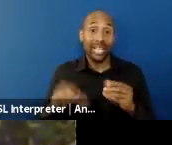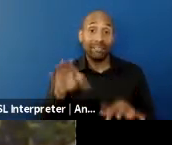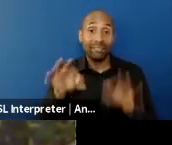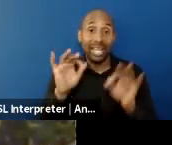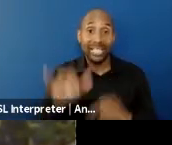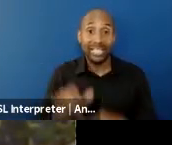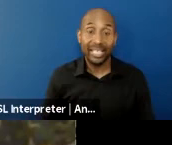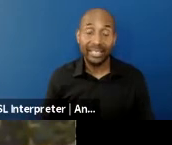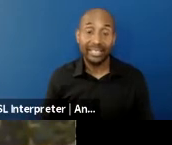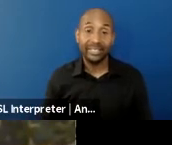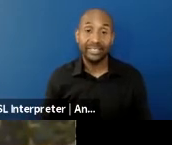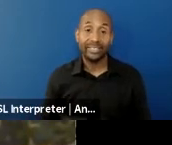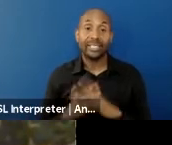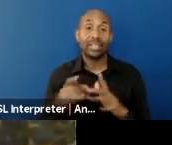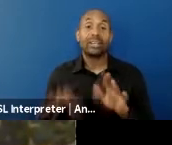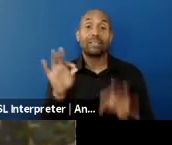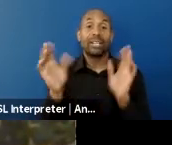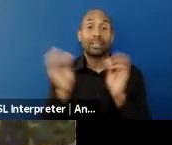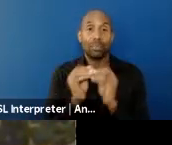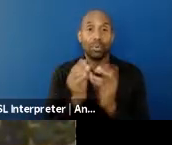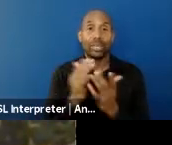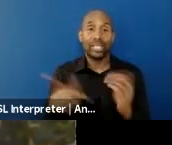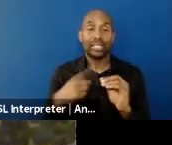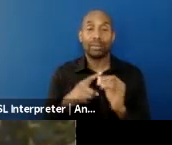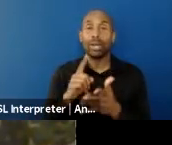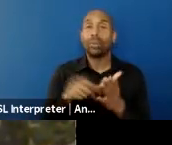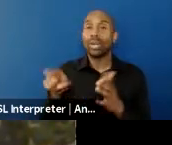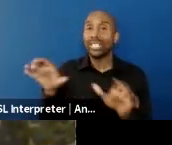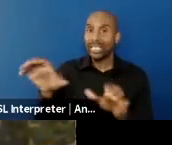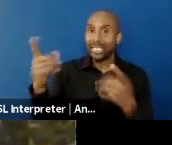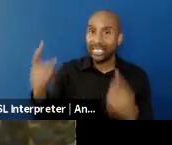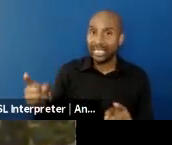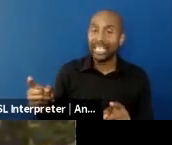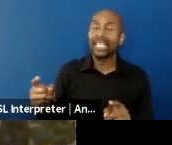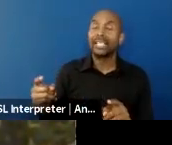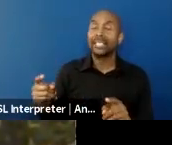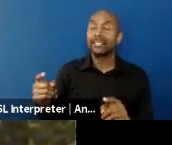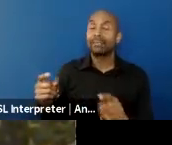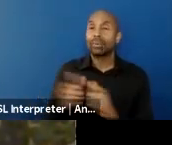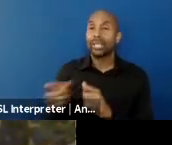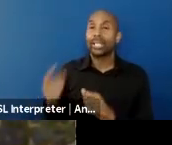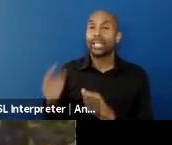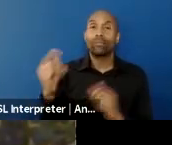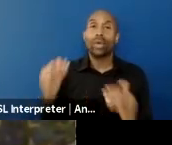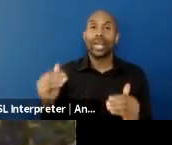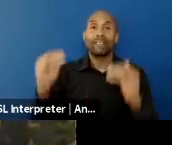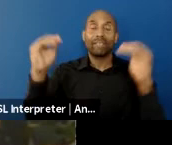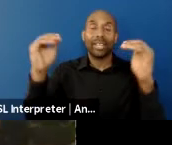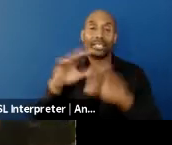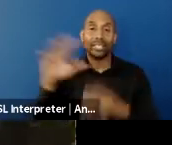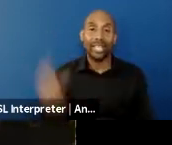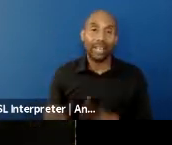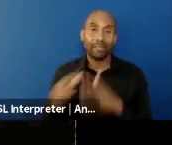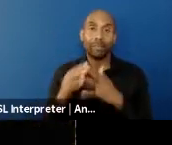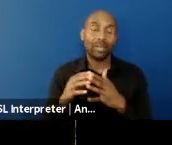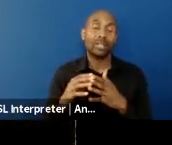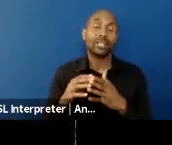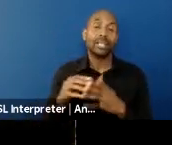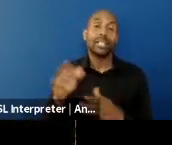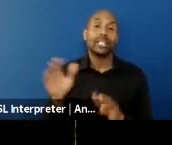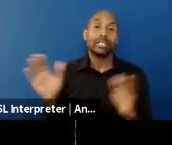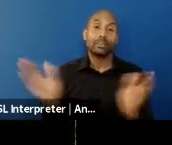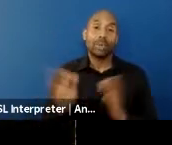Finding more stuff about what he did to advance African-American's businesses in Lexington